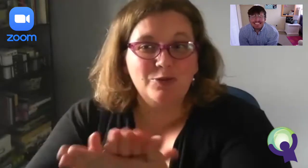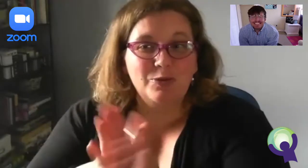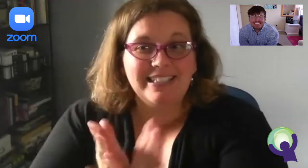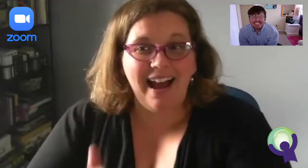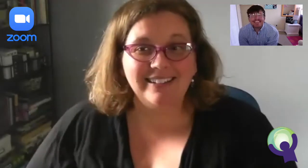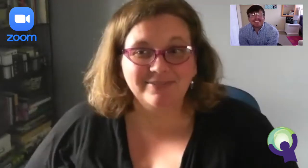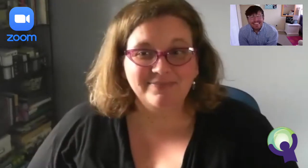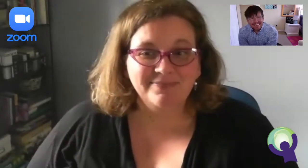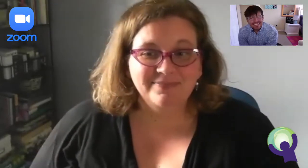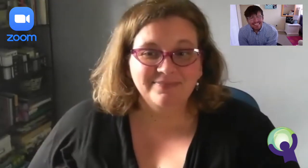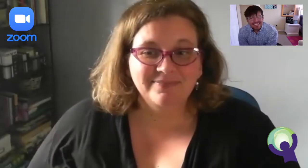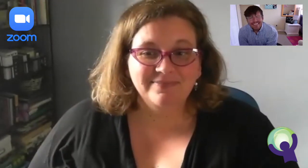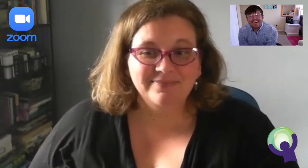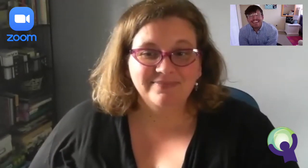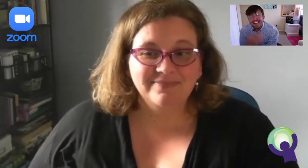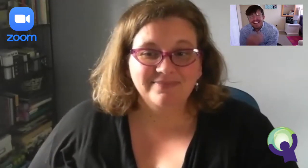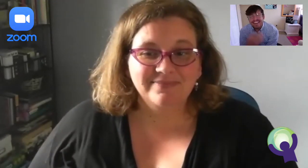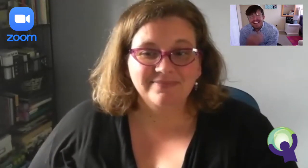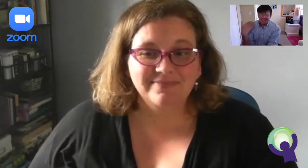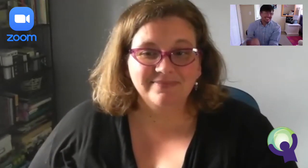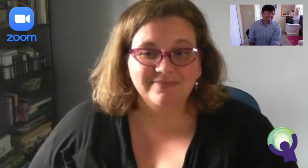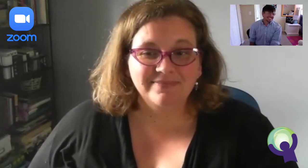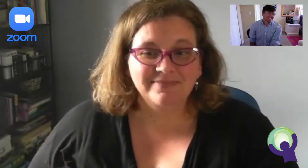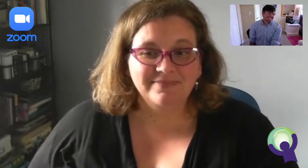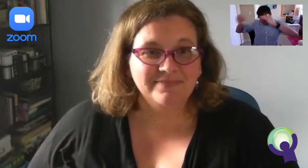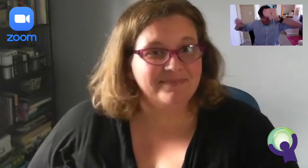was when I worked at Wisconsin school for the Deaf.